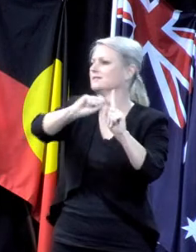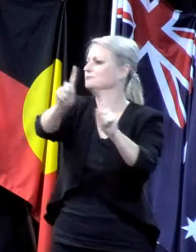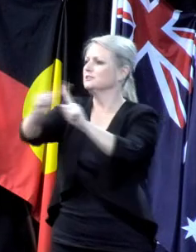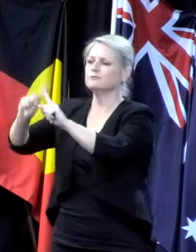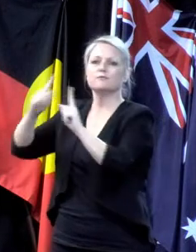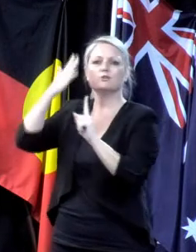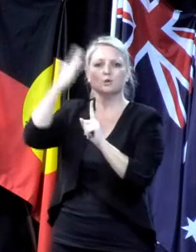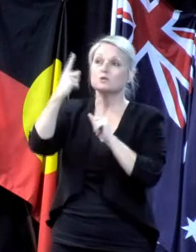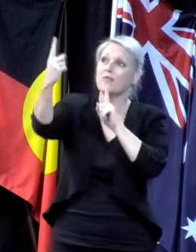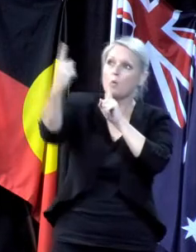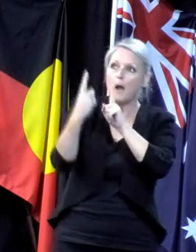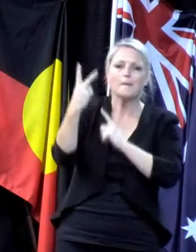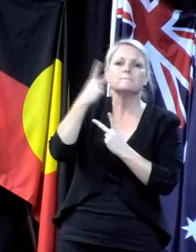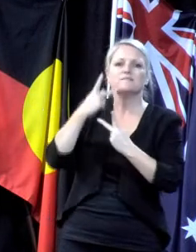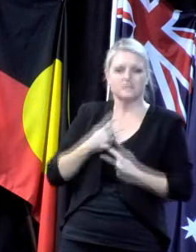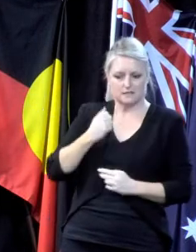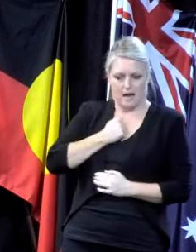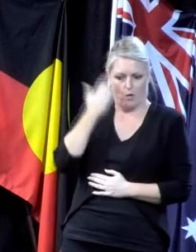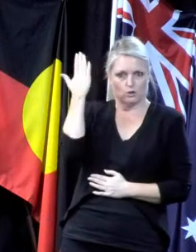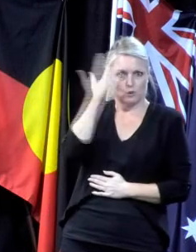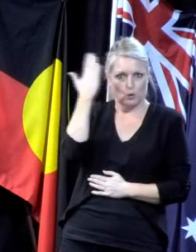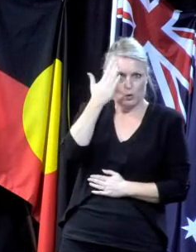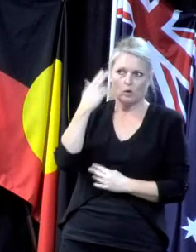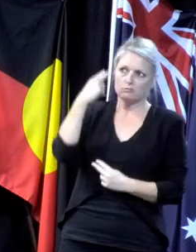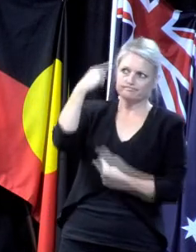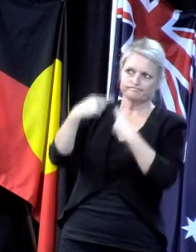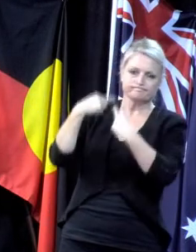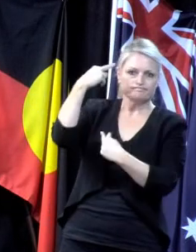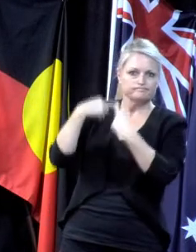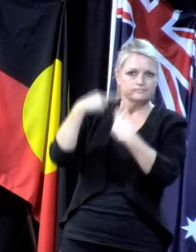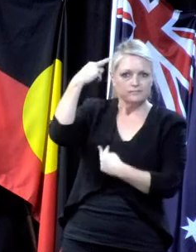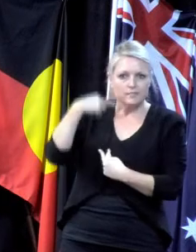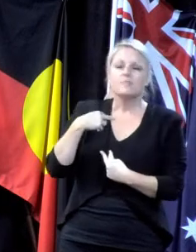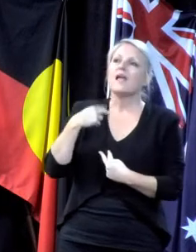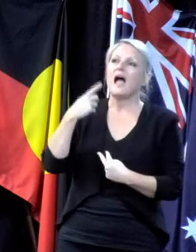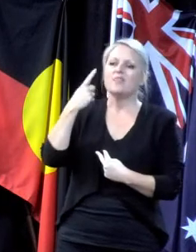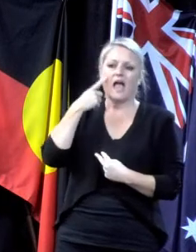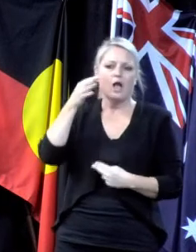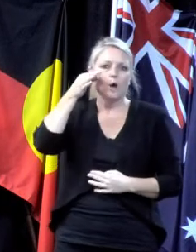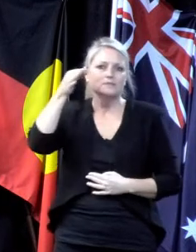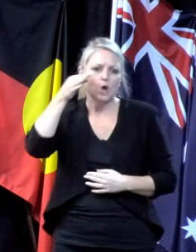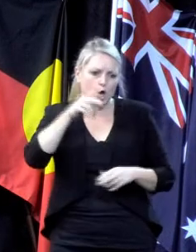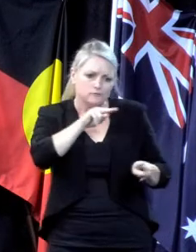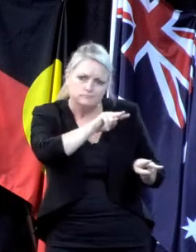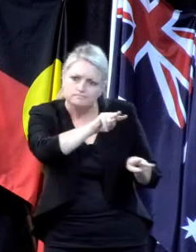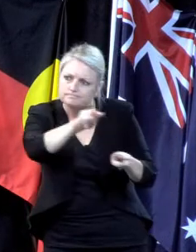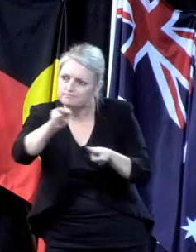about how we’re... how we’re working with students and how we’re catering for the needs of students... for all students